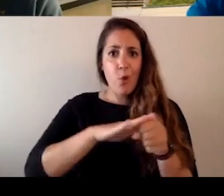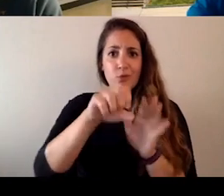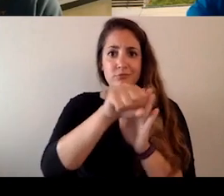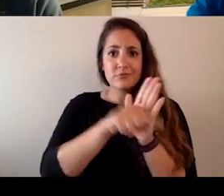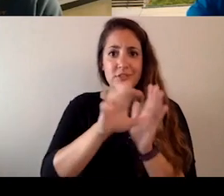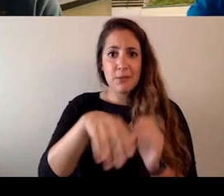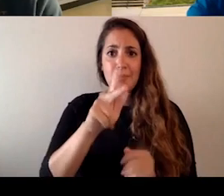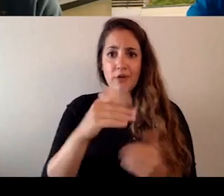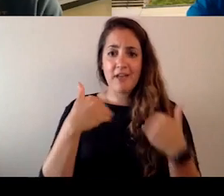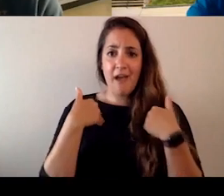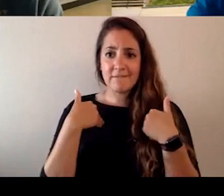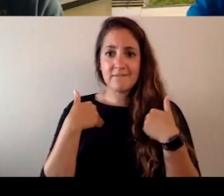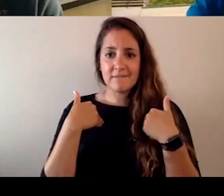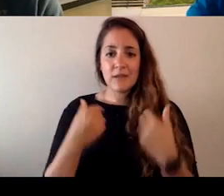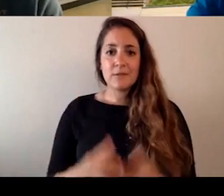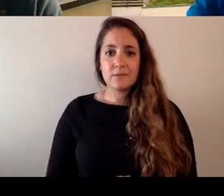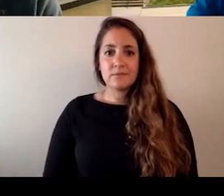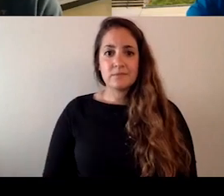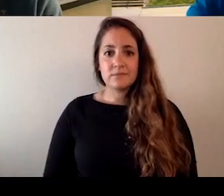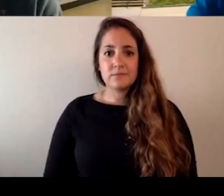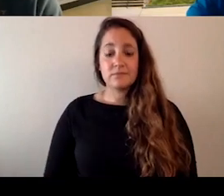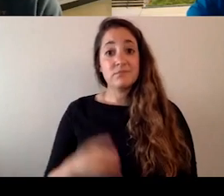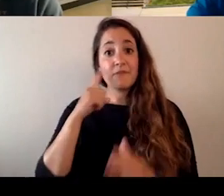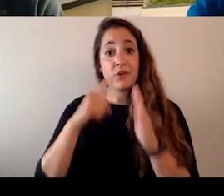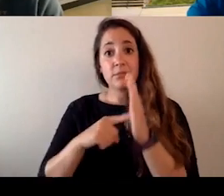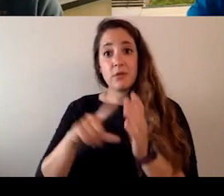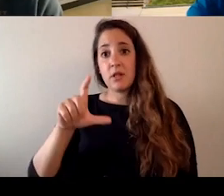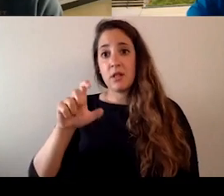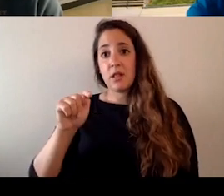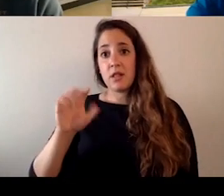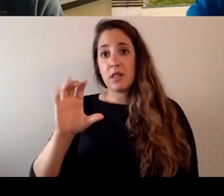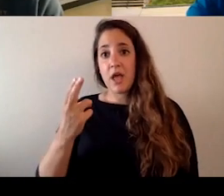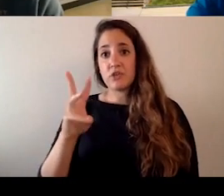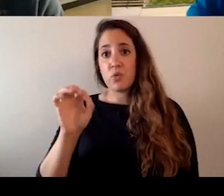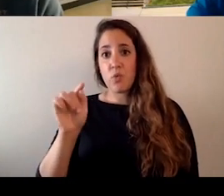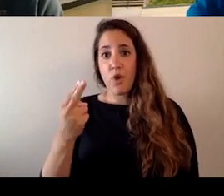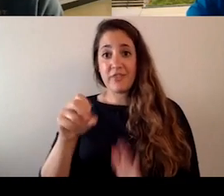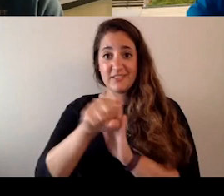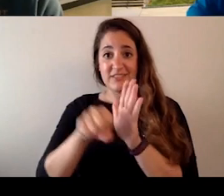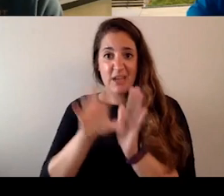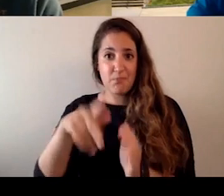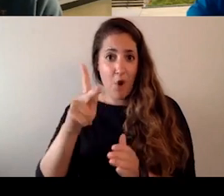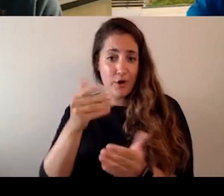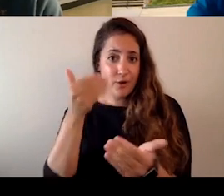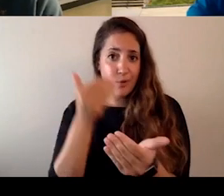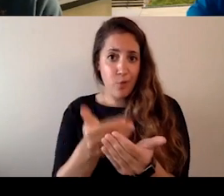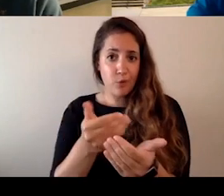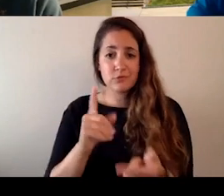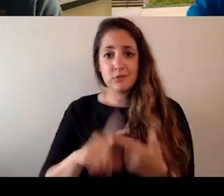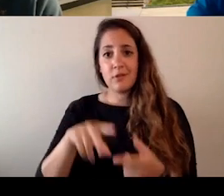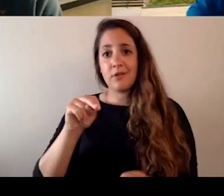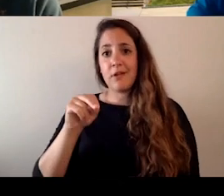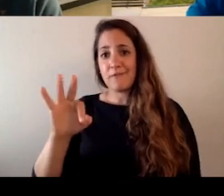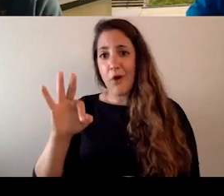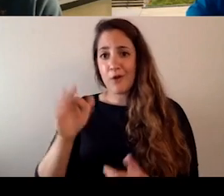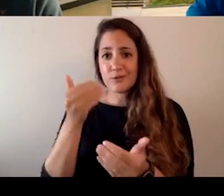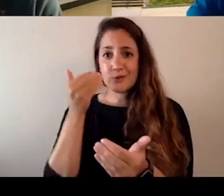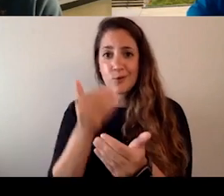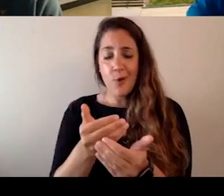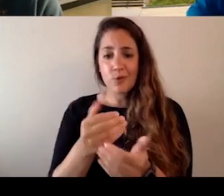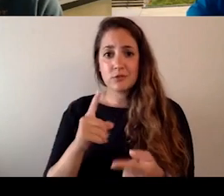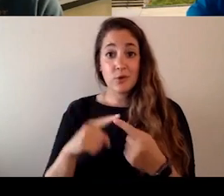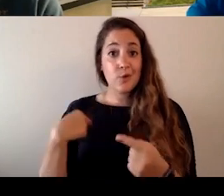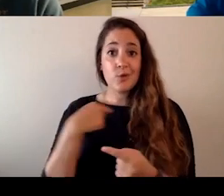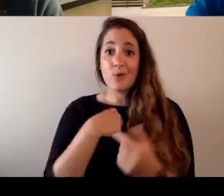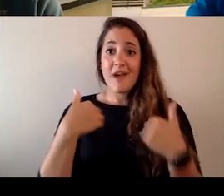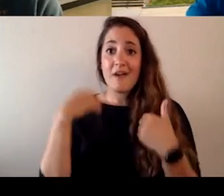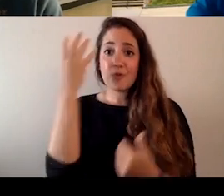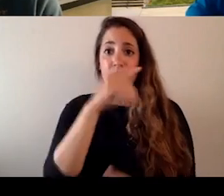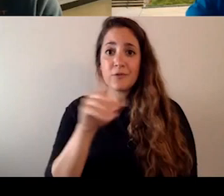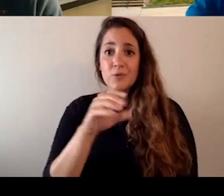We have some, you know, Letchworth State Park is not too far away. We have Niagara Falls, we have a beautiful zoo, we have you know things